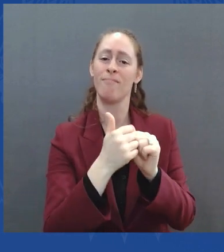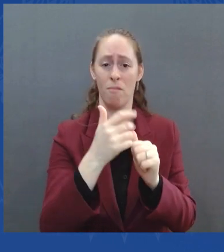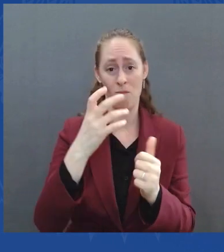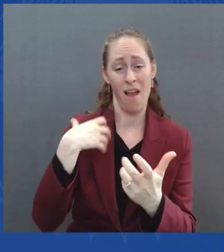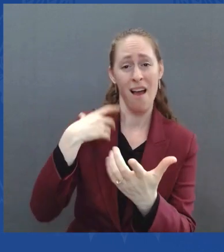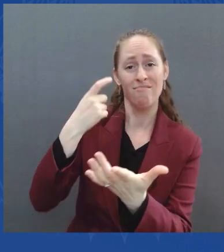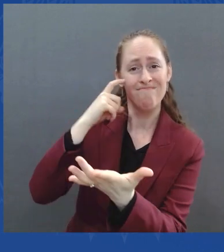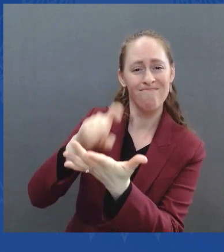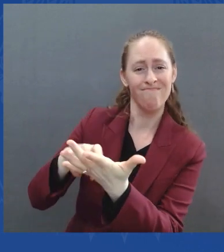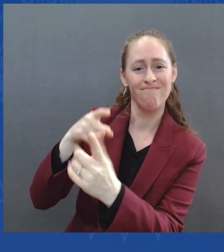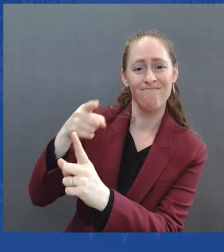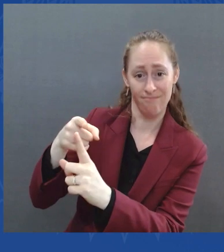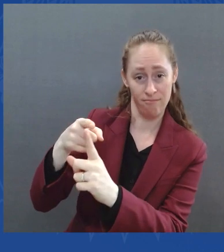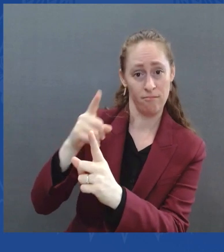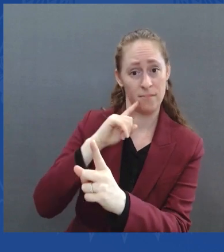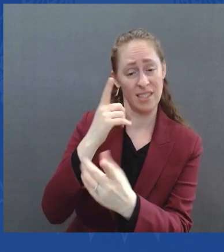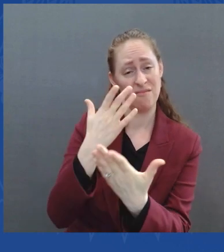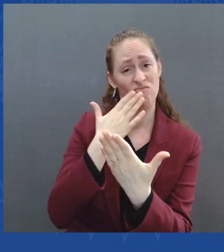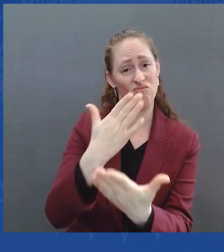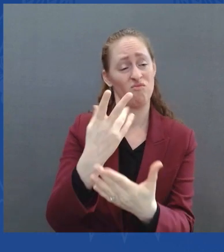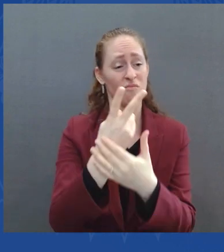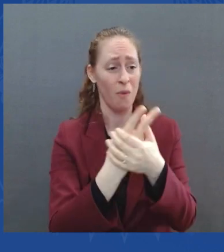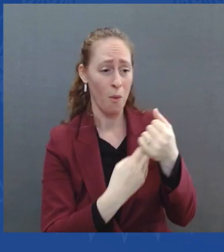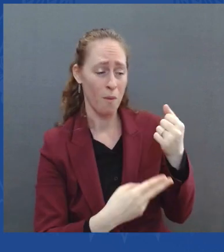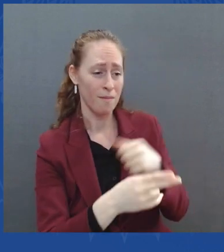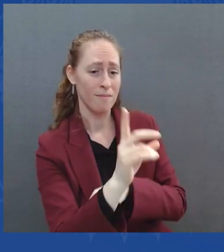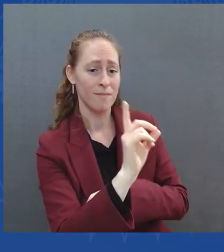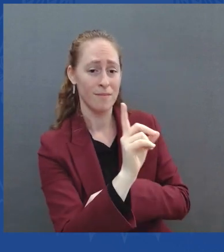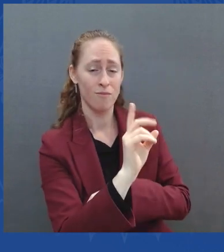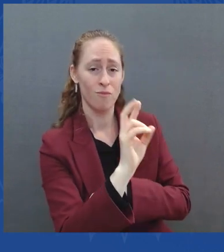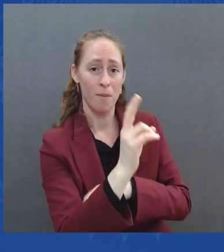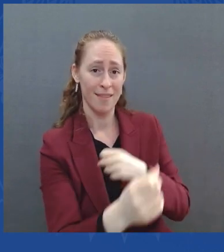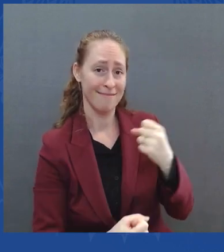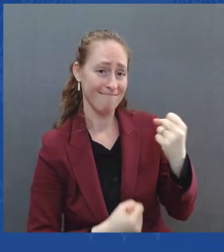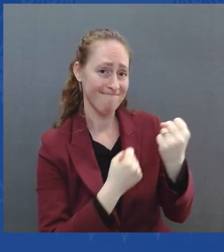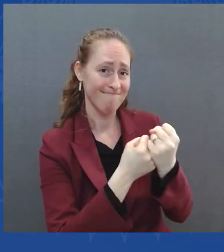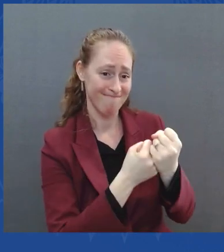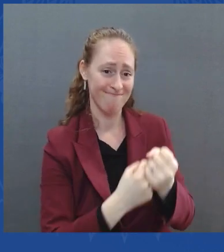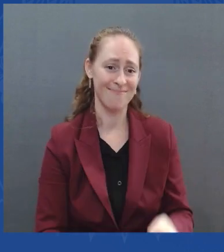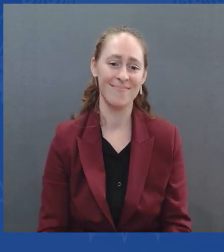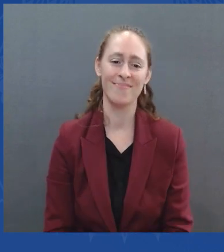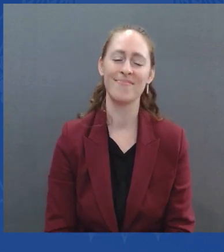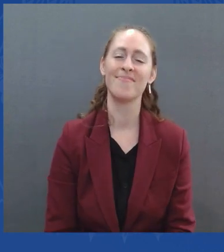Mr. President,